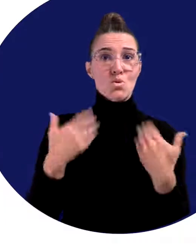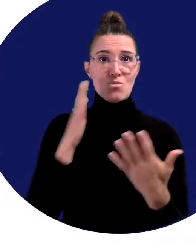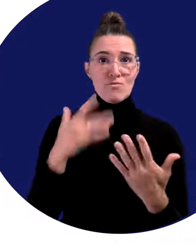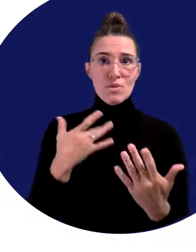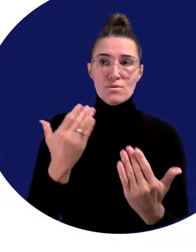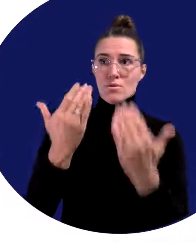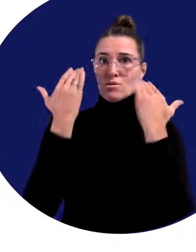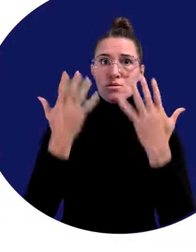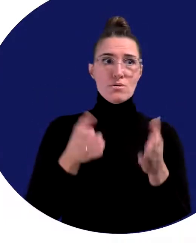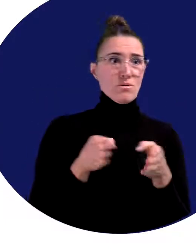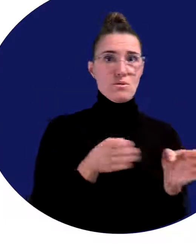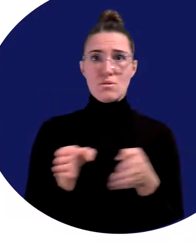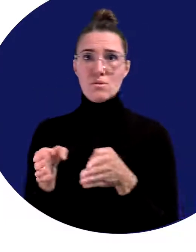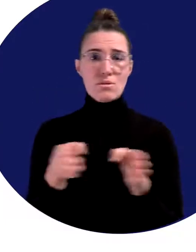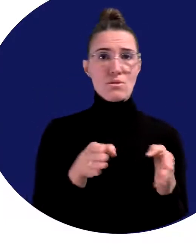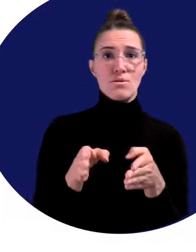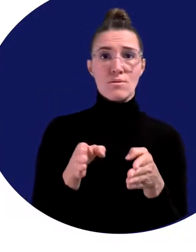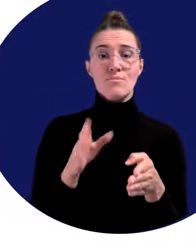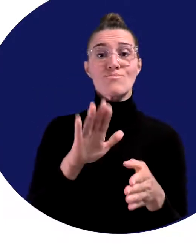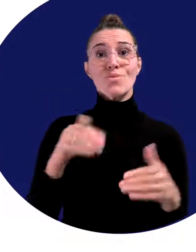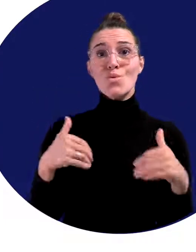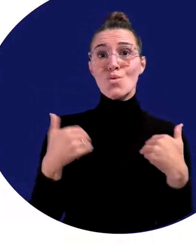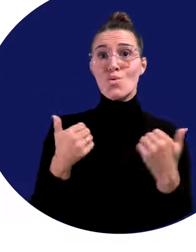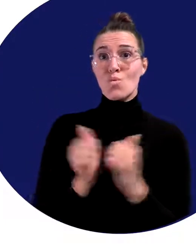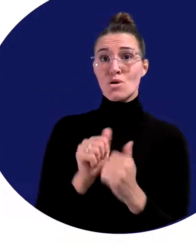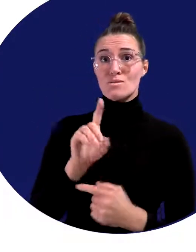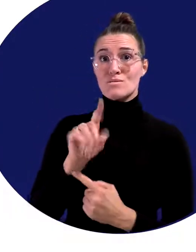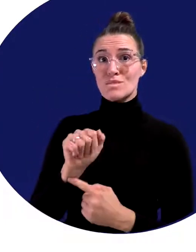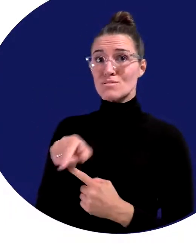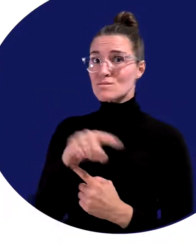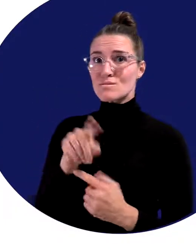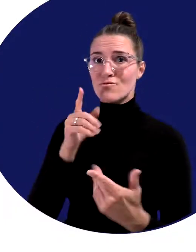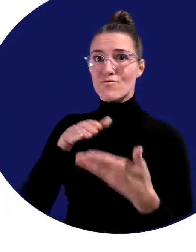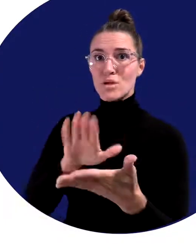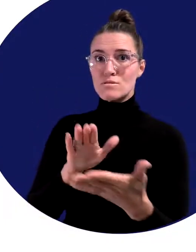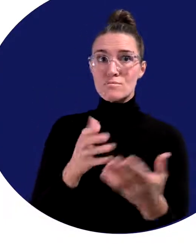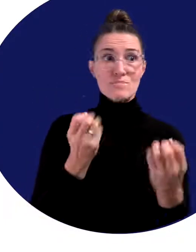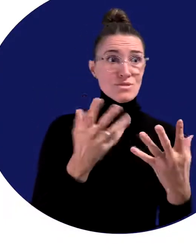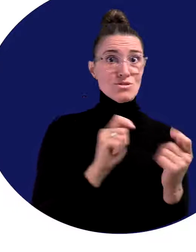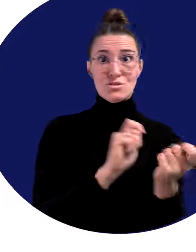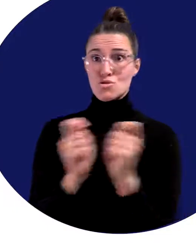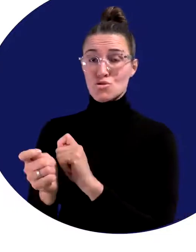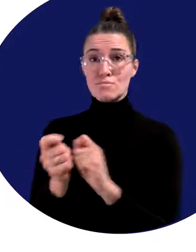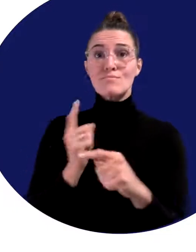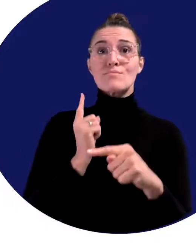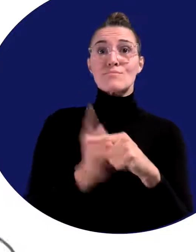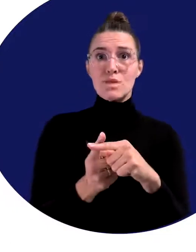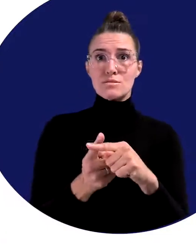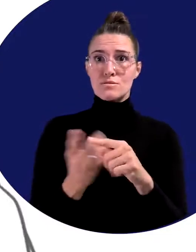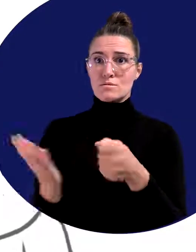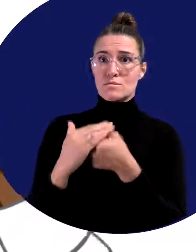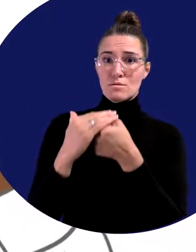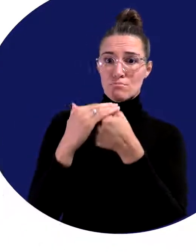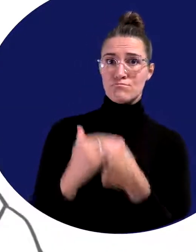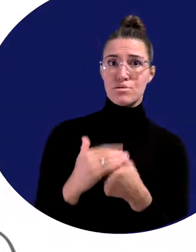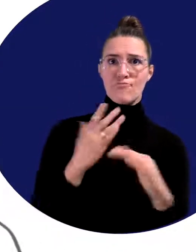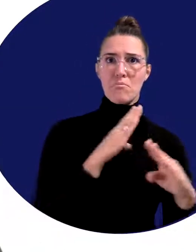With all these changes, youth can feel like they’re being pulled in many directions. Youth with disabilities face these changes while